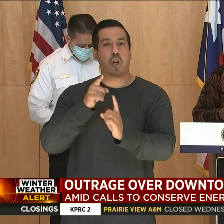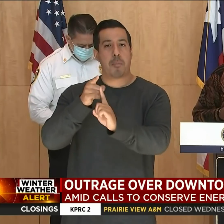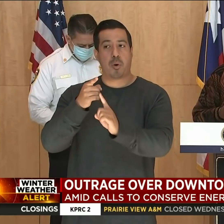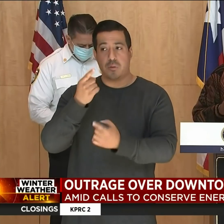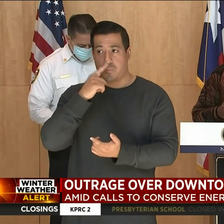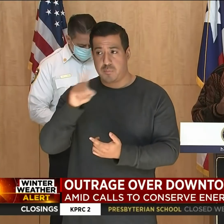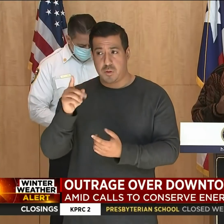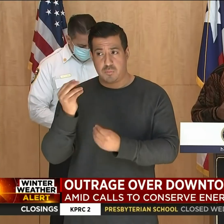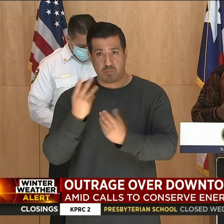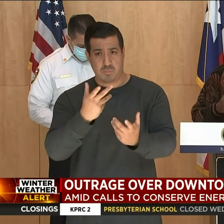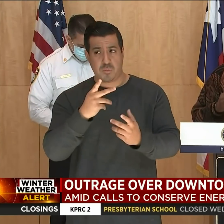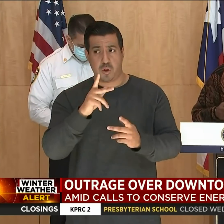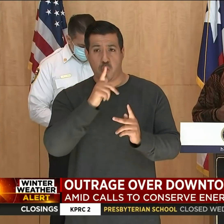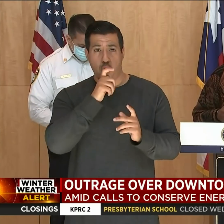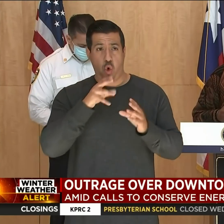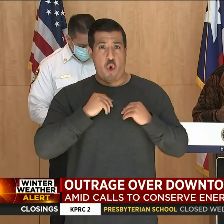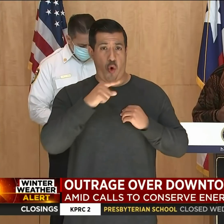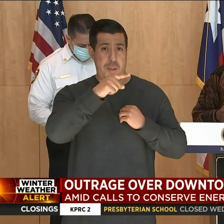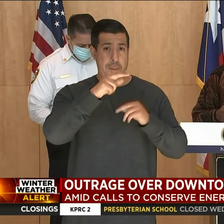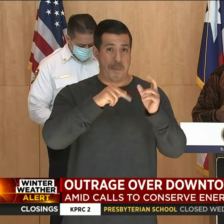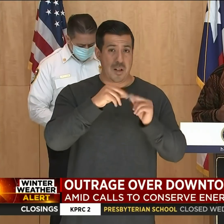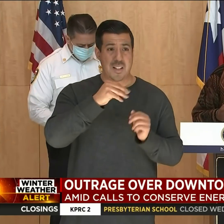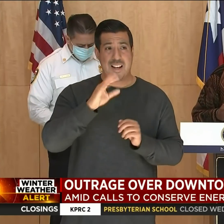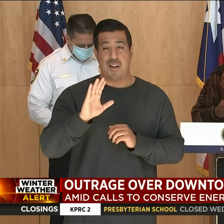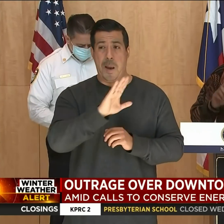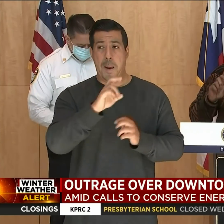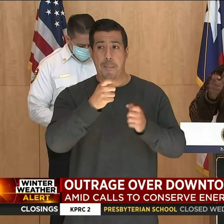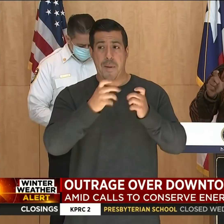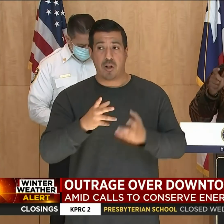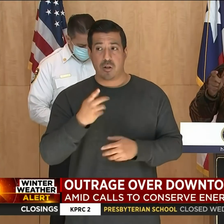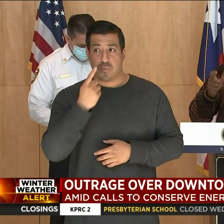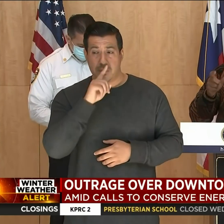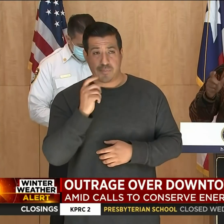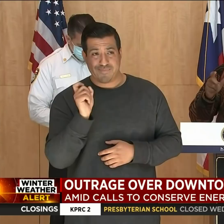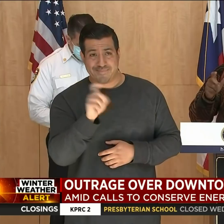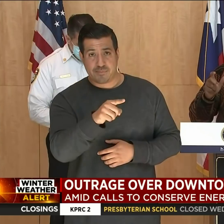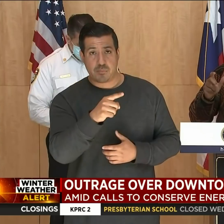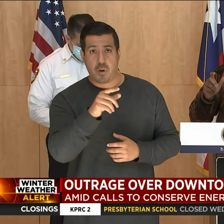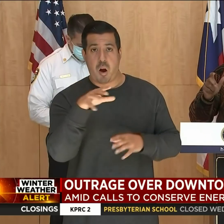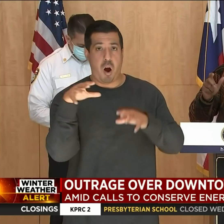DISTRICT TO ASSIST AND ALSO TO ASSIST AND NOTIFYING THOSE